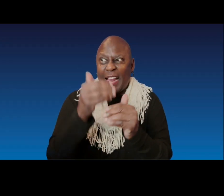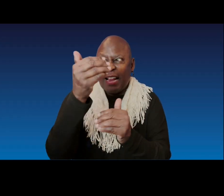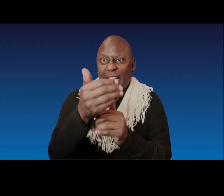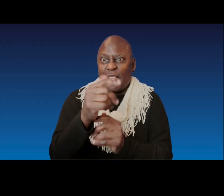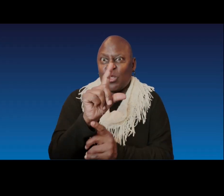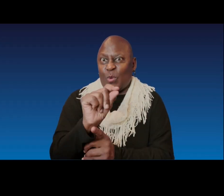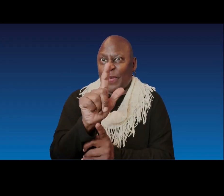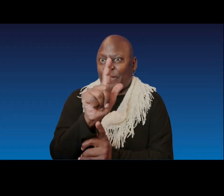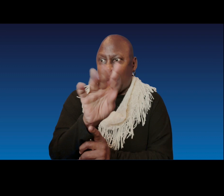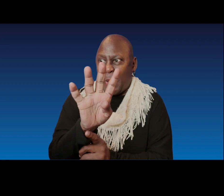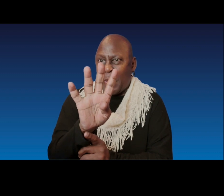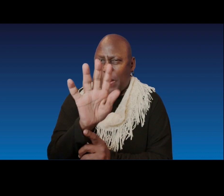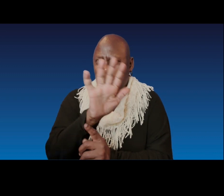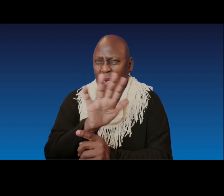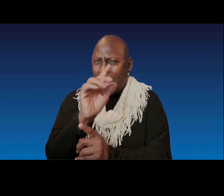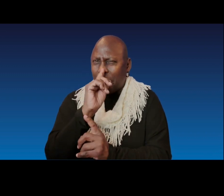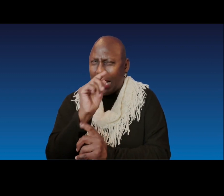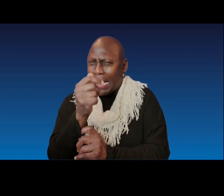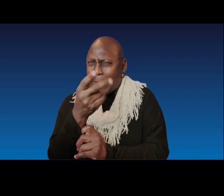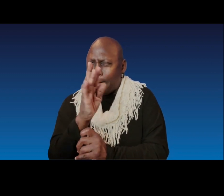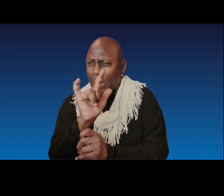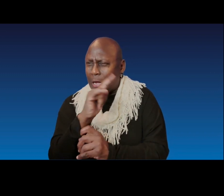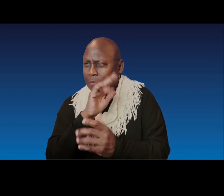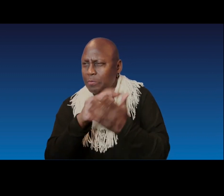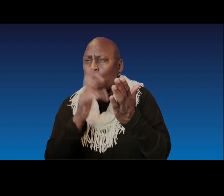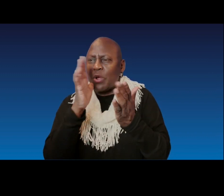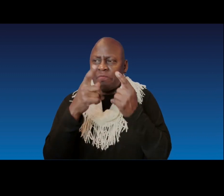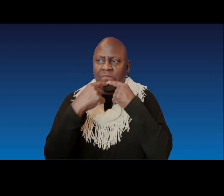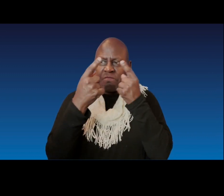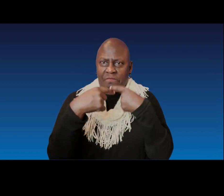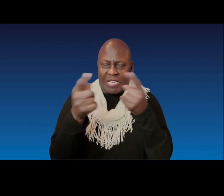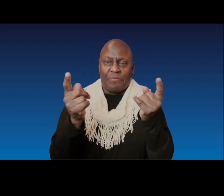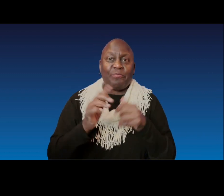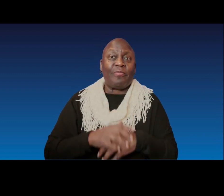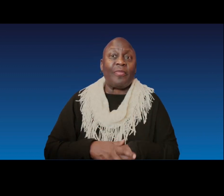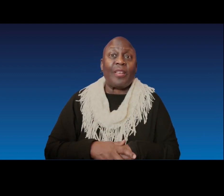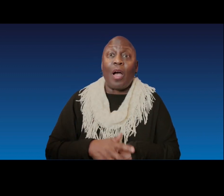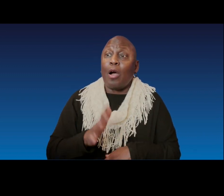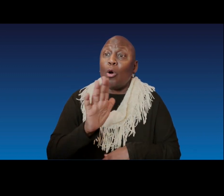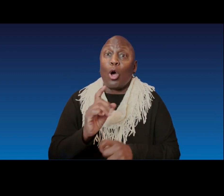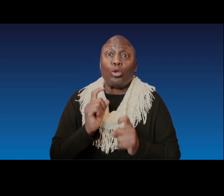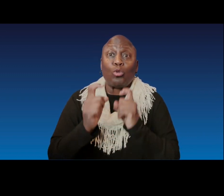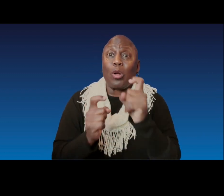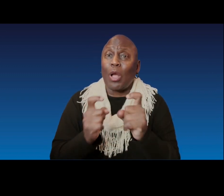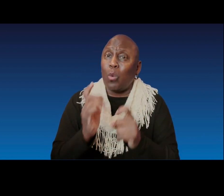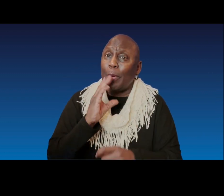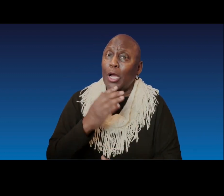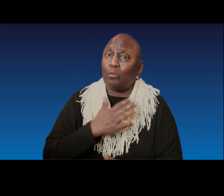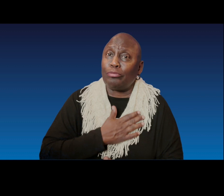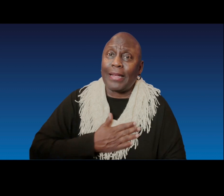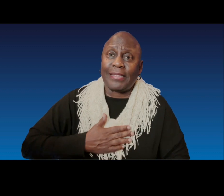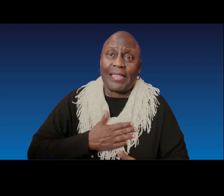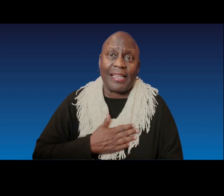We will have a webinar around April of 2024 I believe, we will announce it.